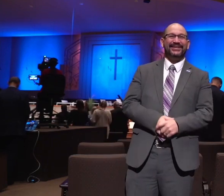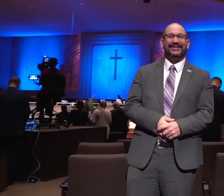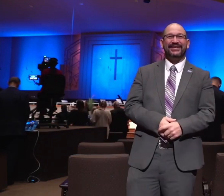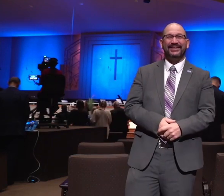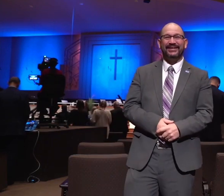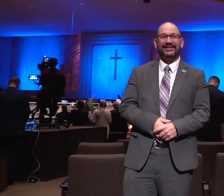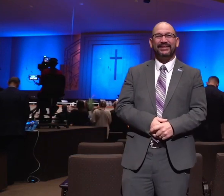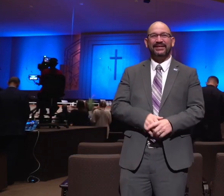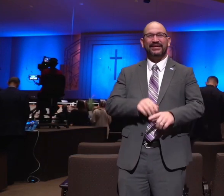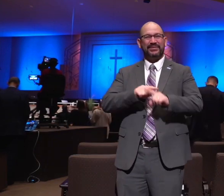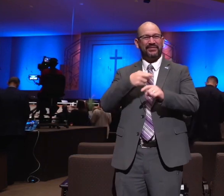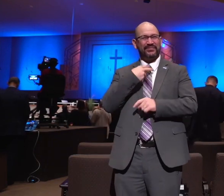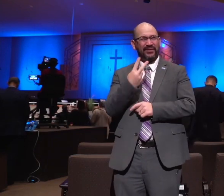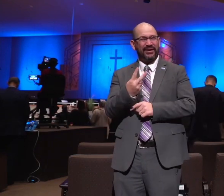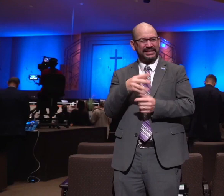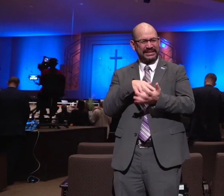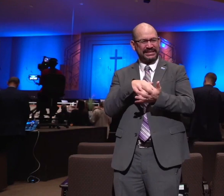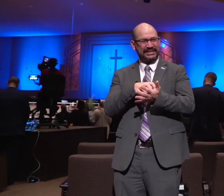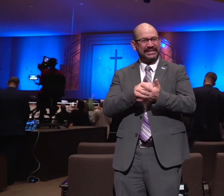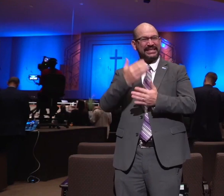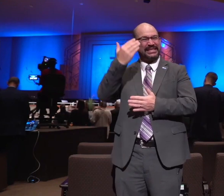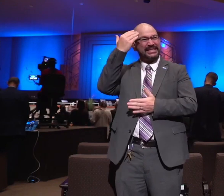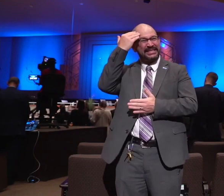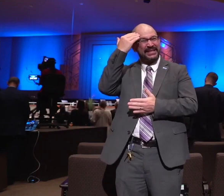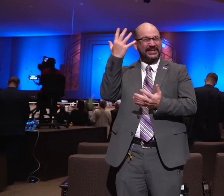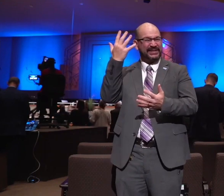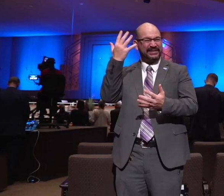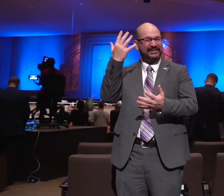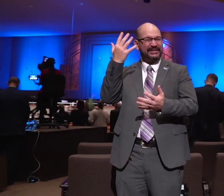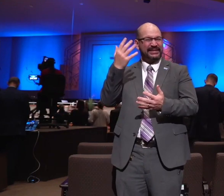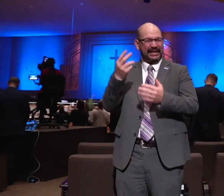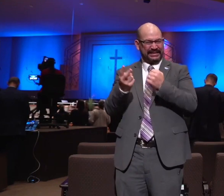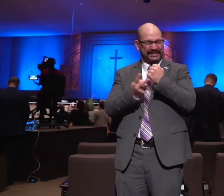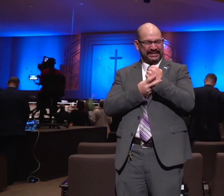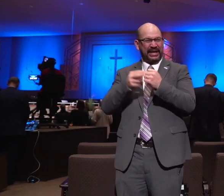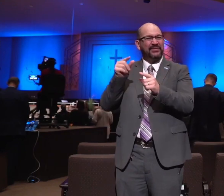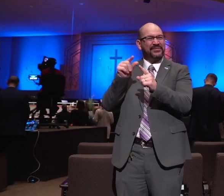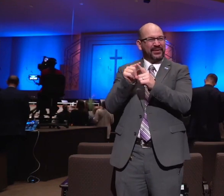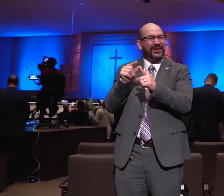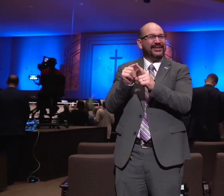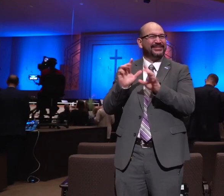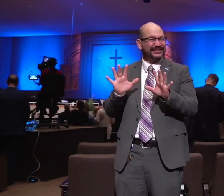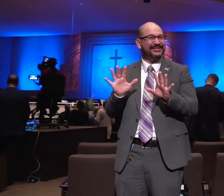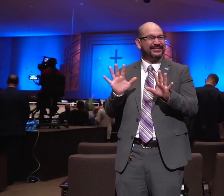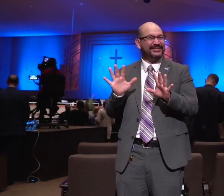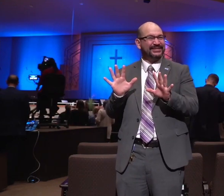with a voice like this you don't say a lot of frivolous stuff